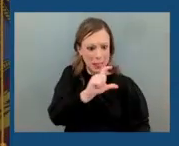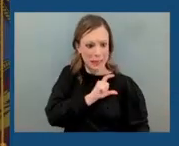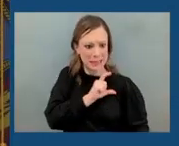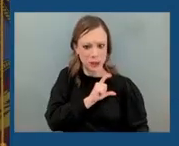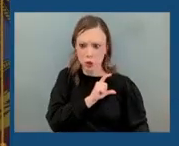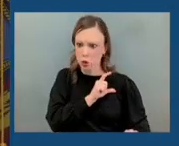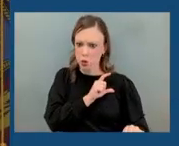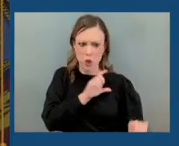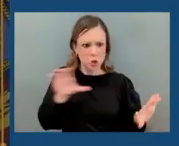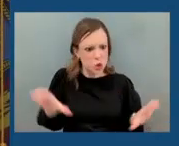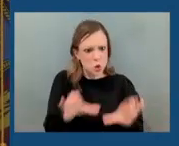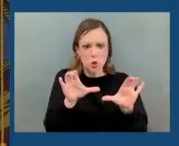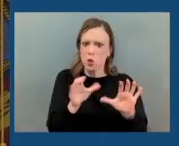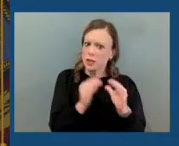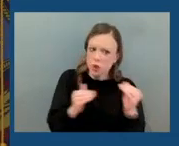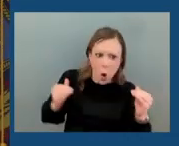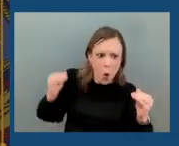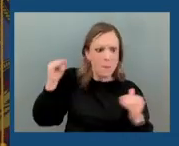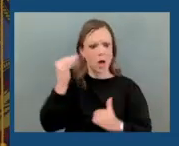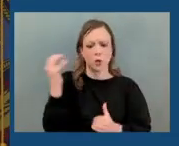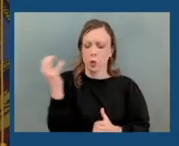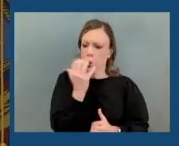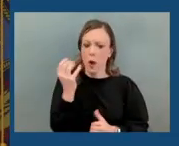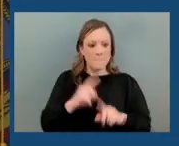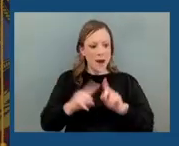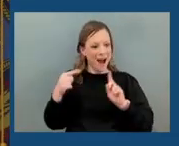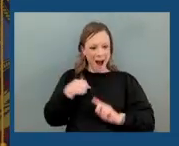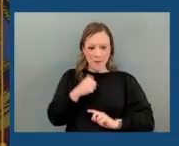and I won't ask that without giving you the bodies you need. So, uh,